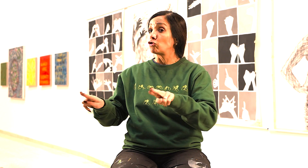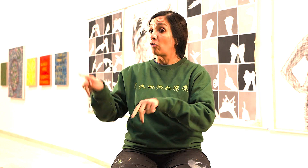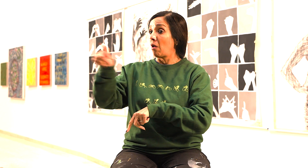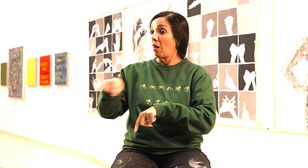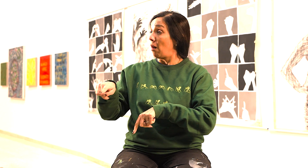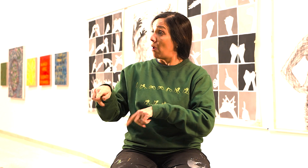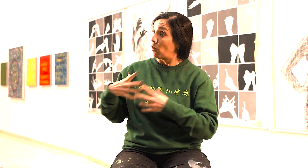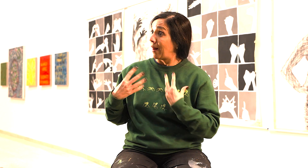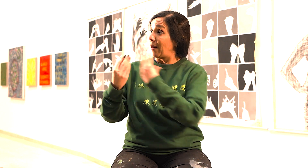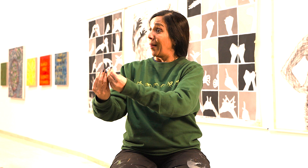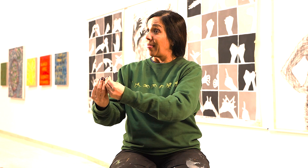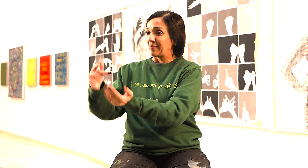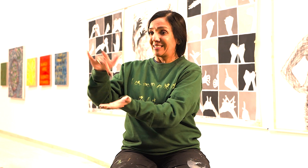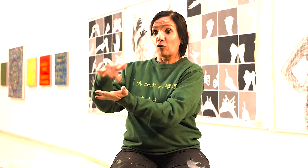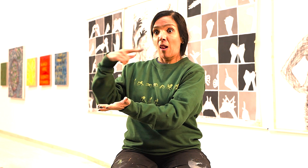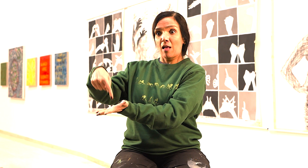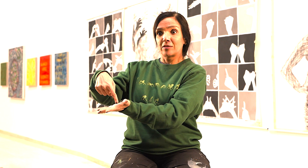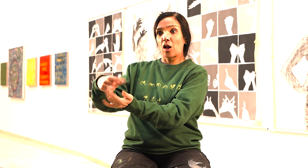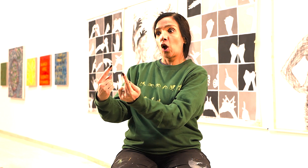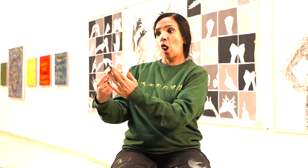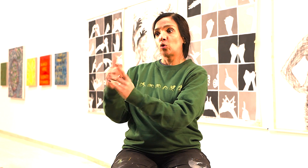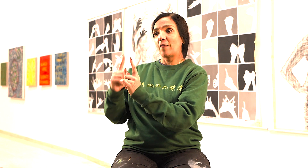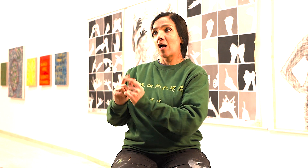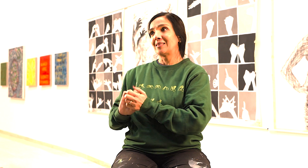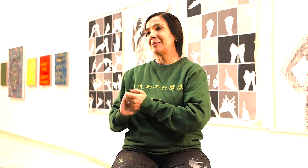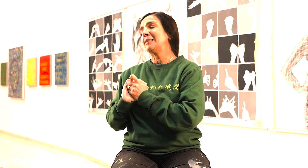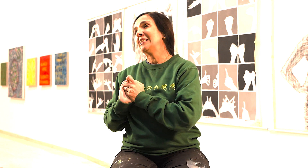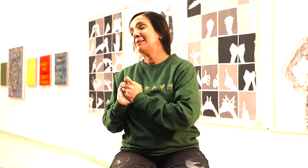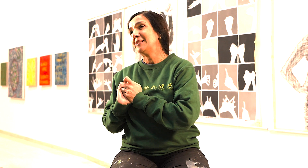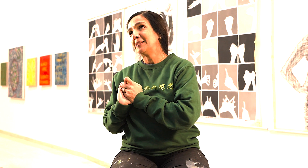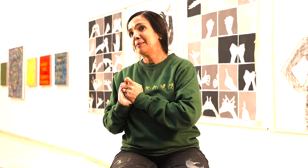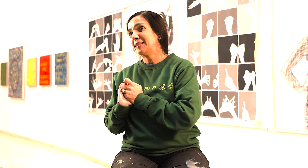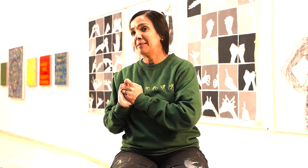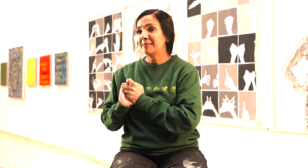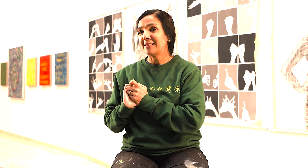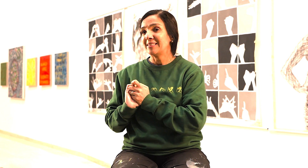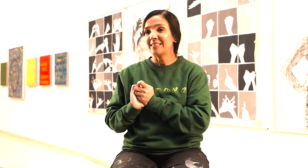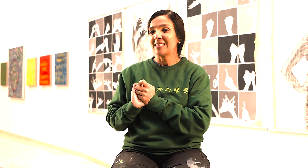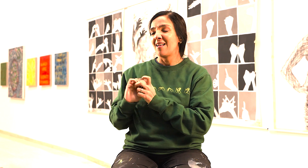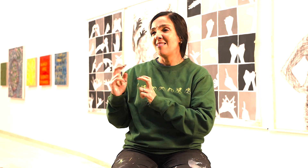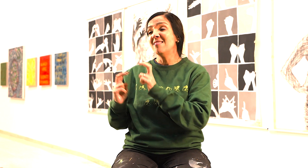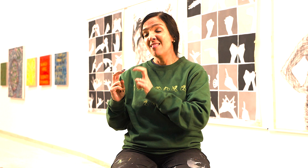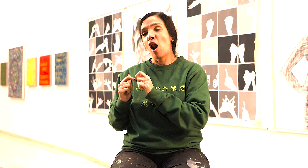"They're international students. "I want to live with them in Central London, next to the university. Please, please, please, please."